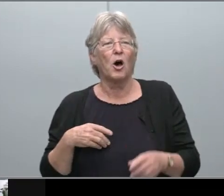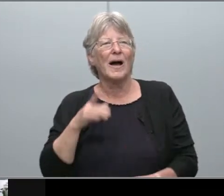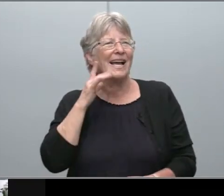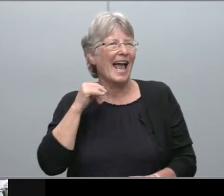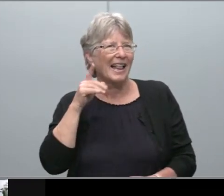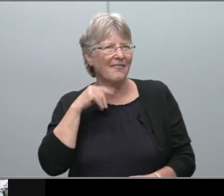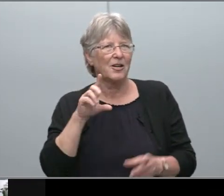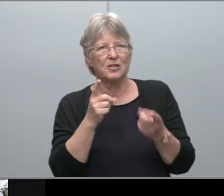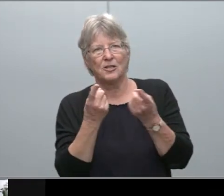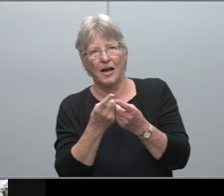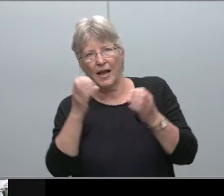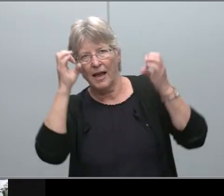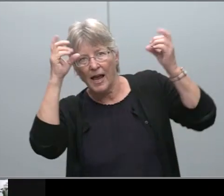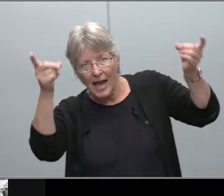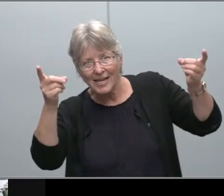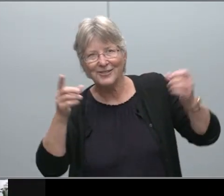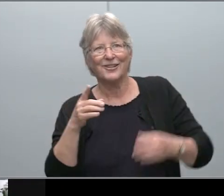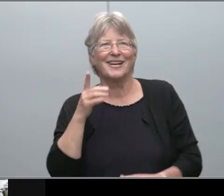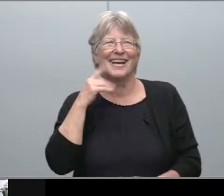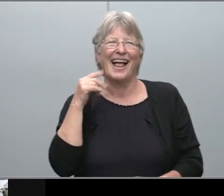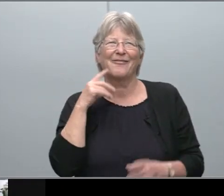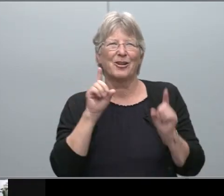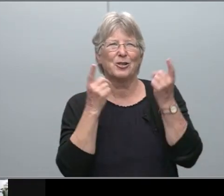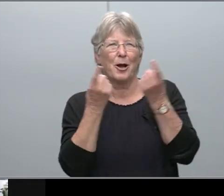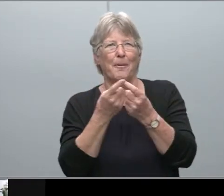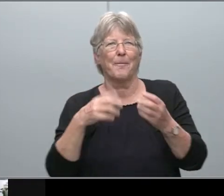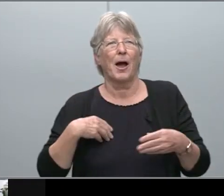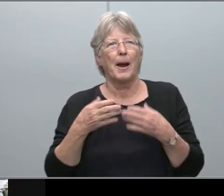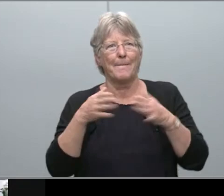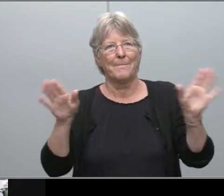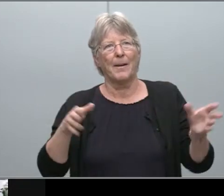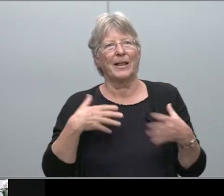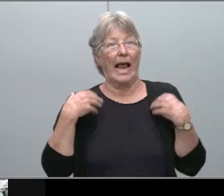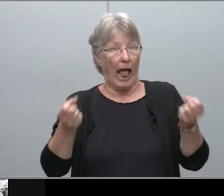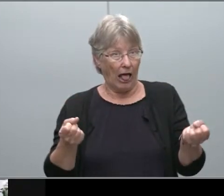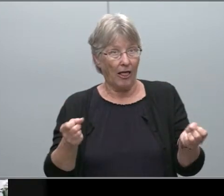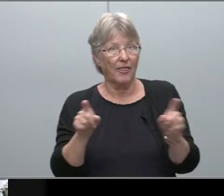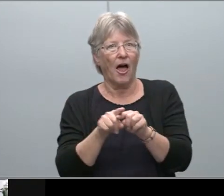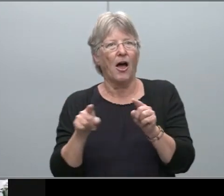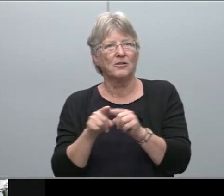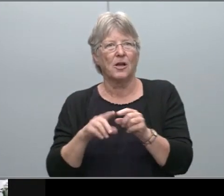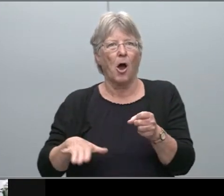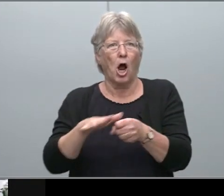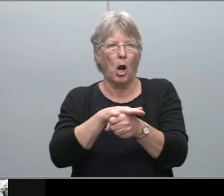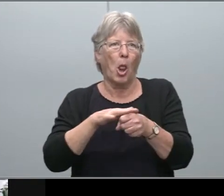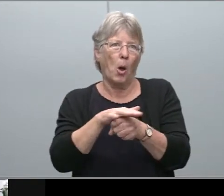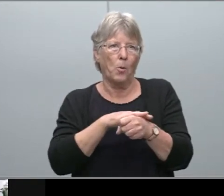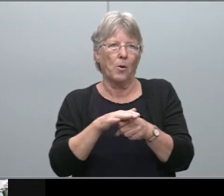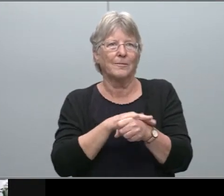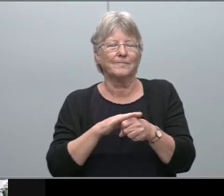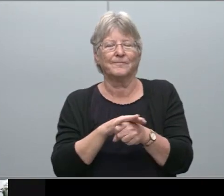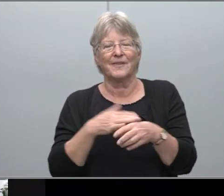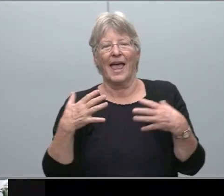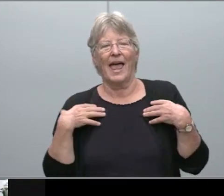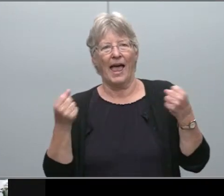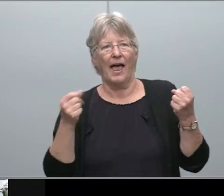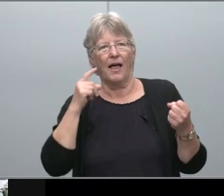with our public health officials, just to make sure that we get it right, just because it's so complex. And also to, for our families to understand